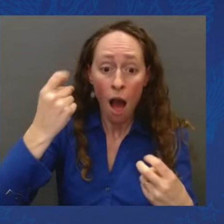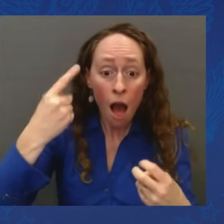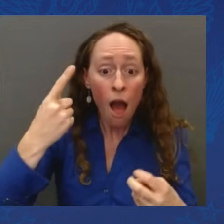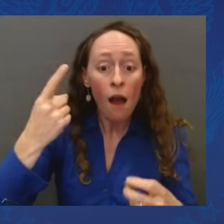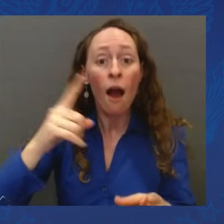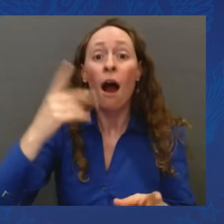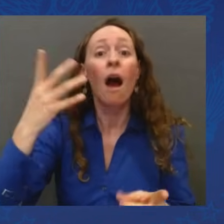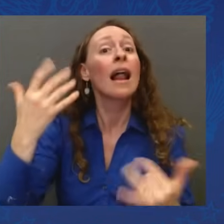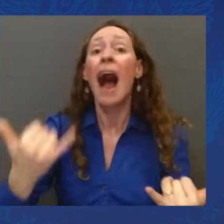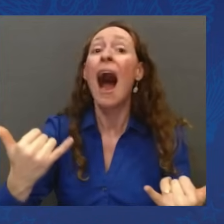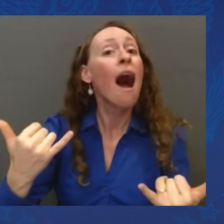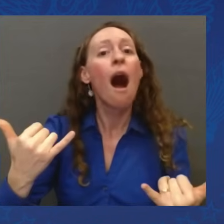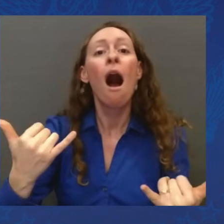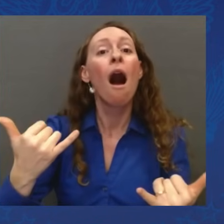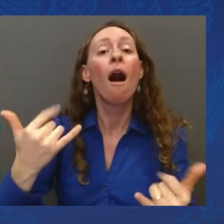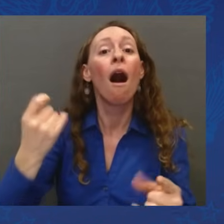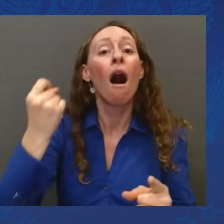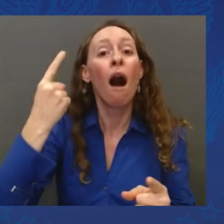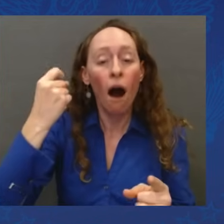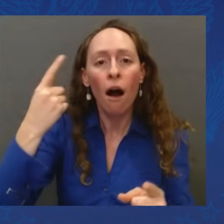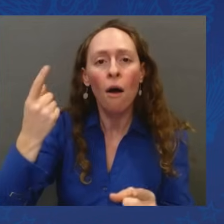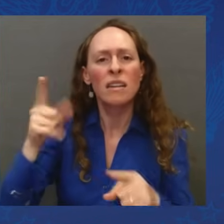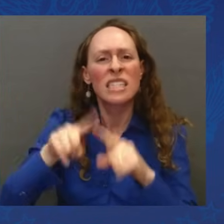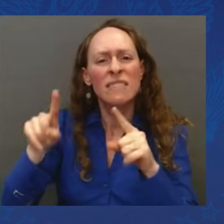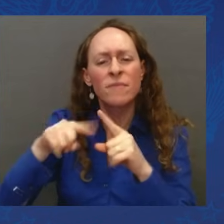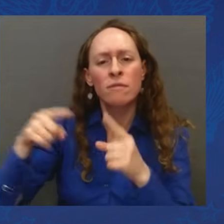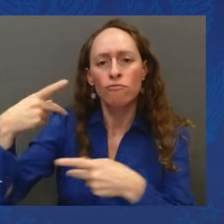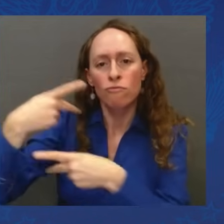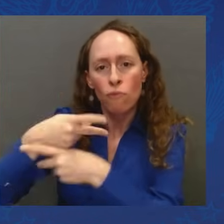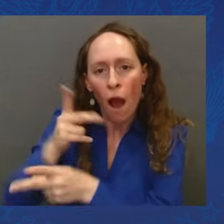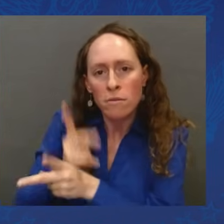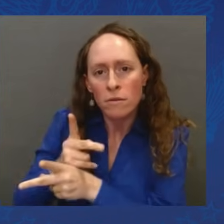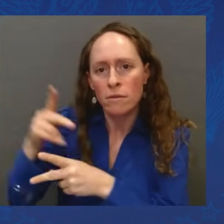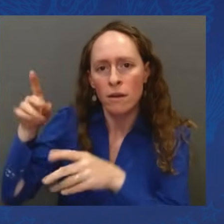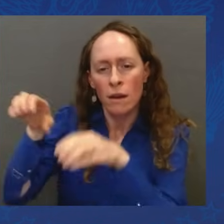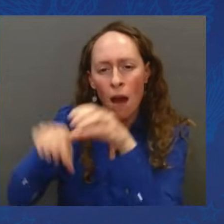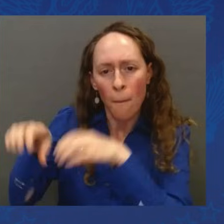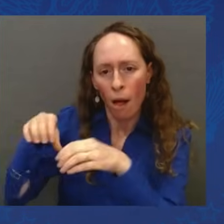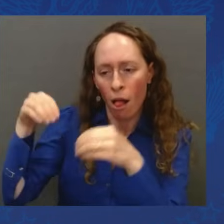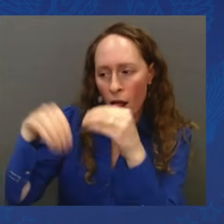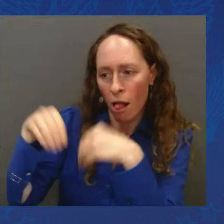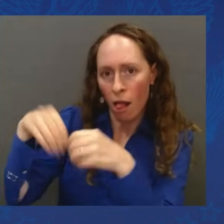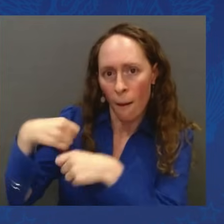And, by the way, some of these pills are being inserted in other drugs, like cocaine, and a lot of people are dying.